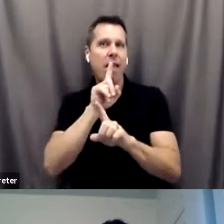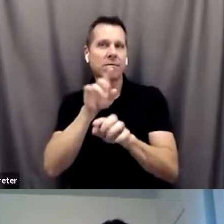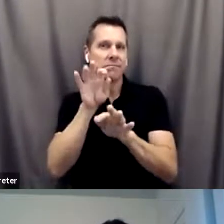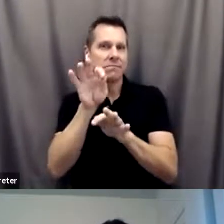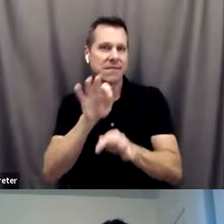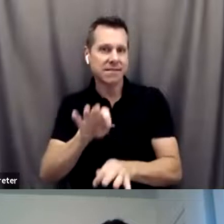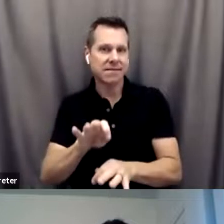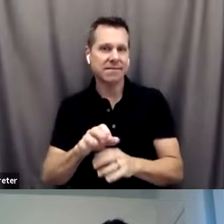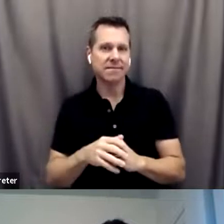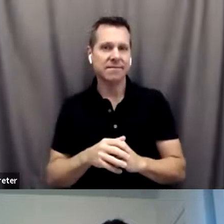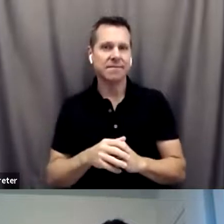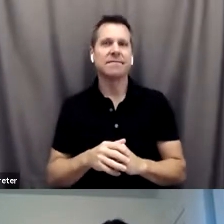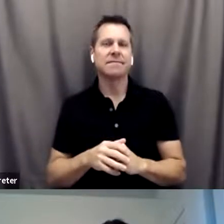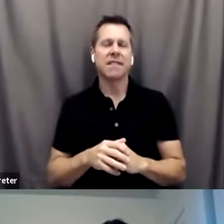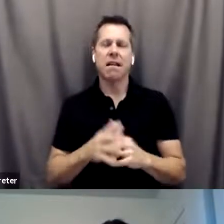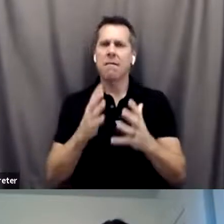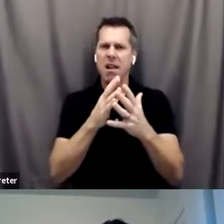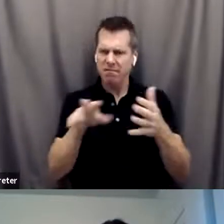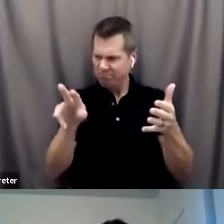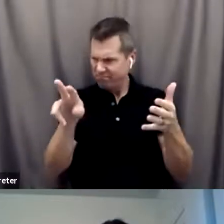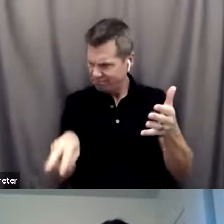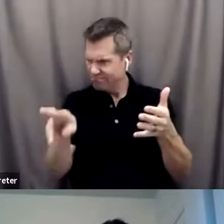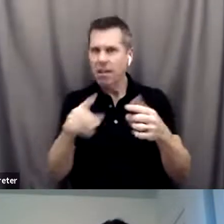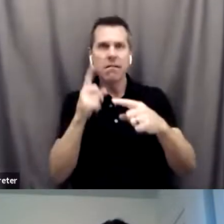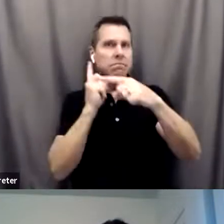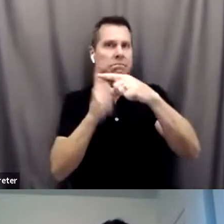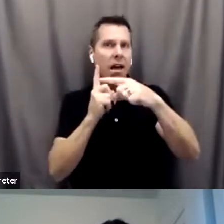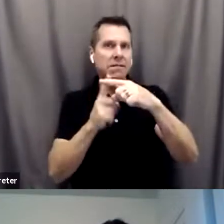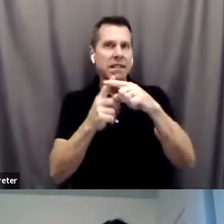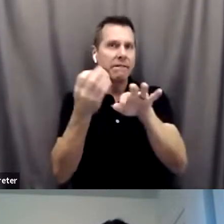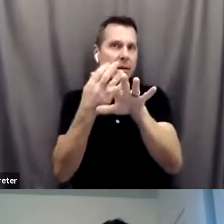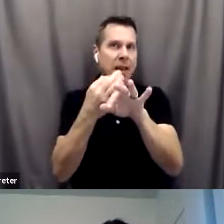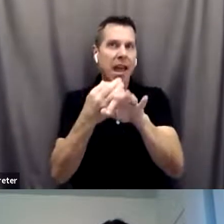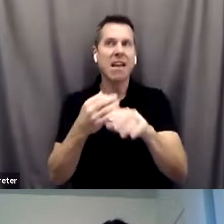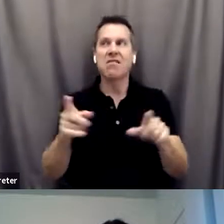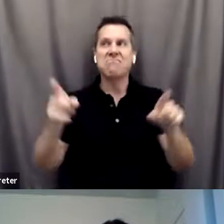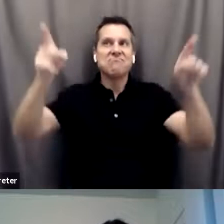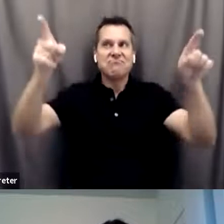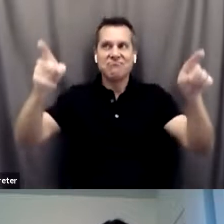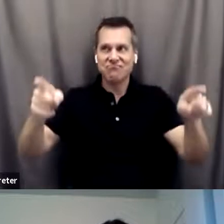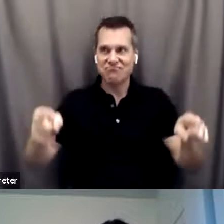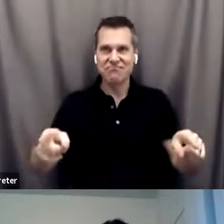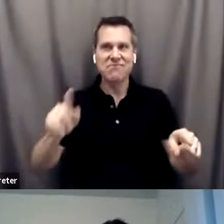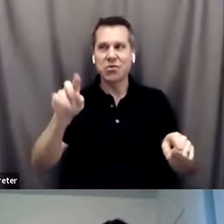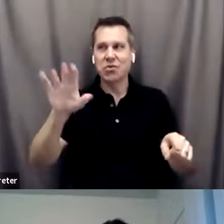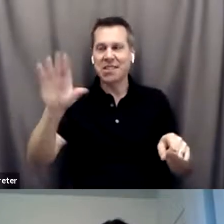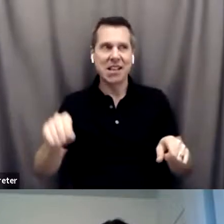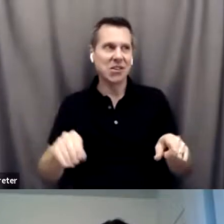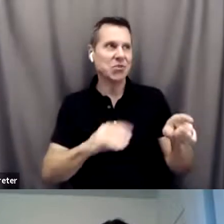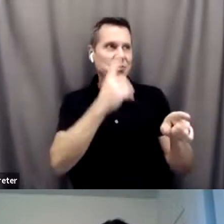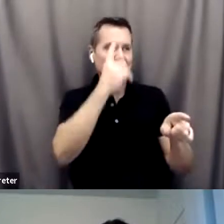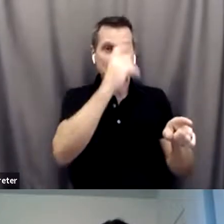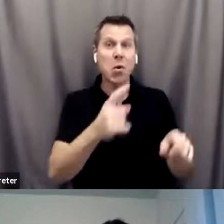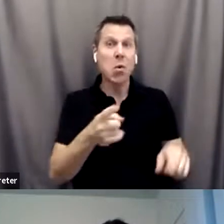positive feedback for both programs. And I see we had one instructor Dell me Who says I accept the challenge. So that instructor